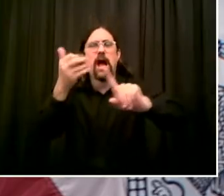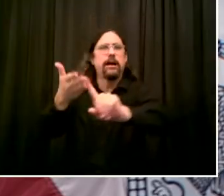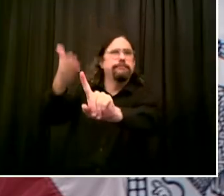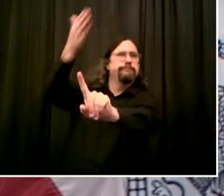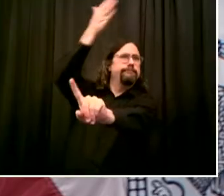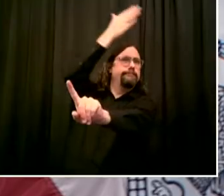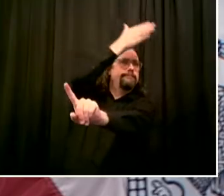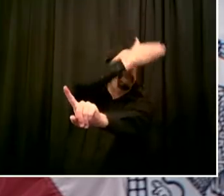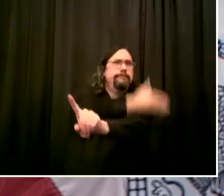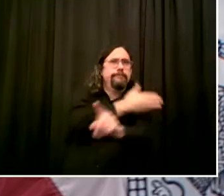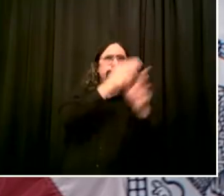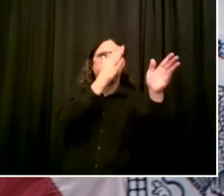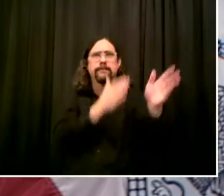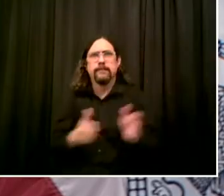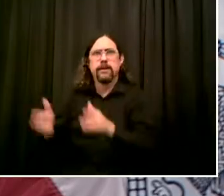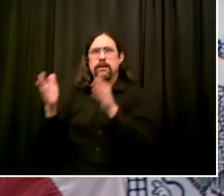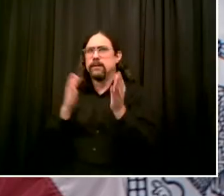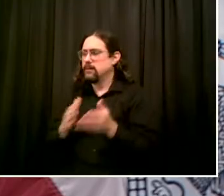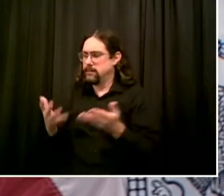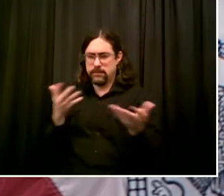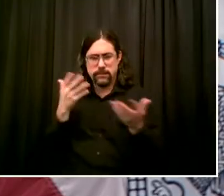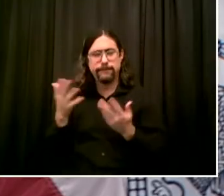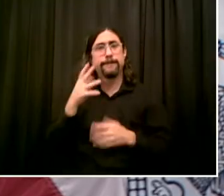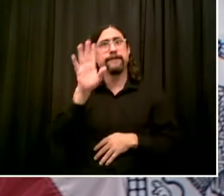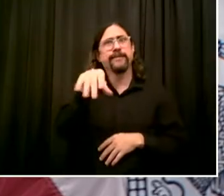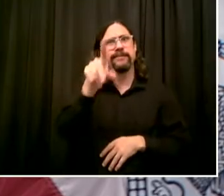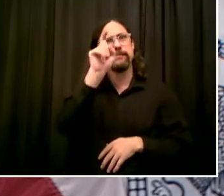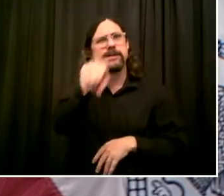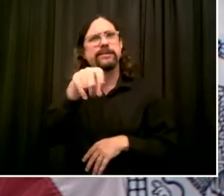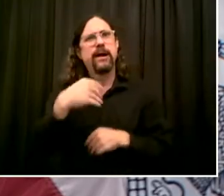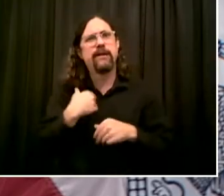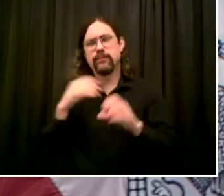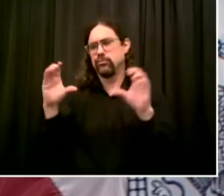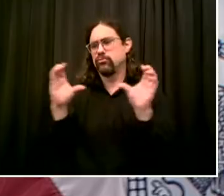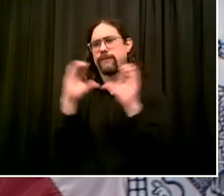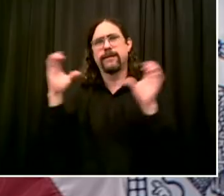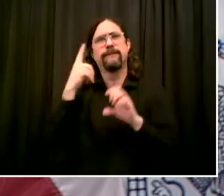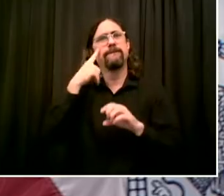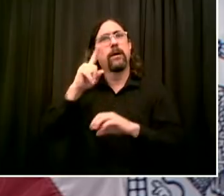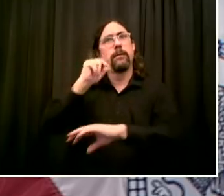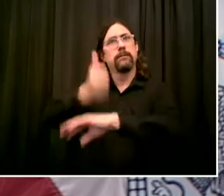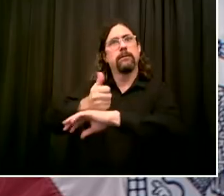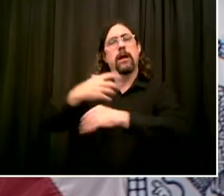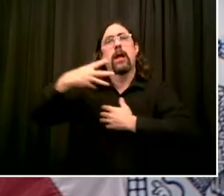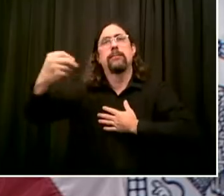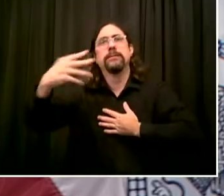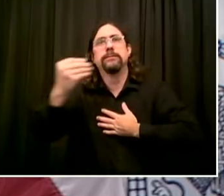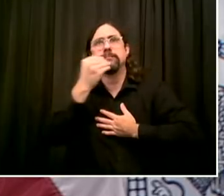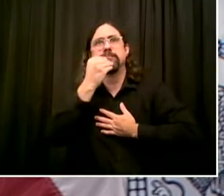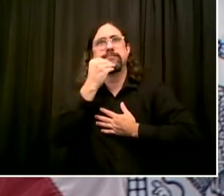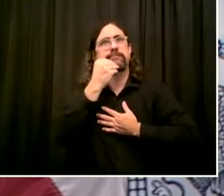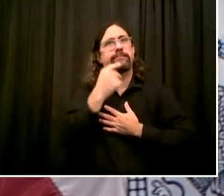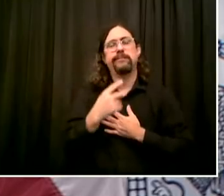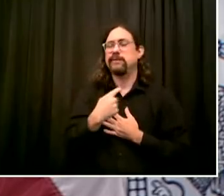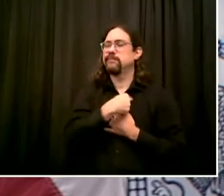GUIDANCE IT WAS DONE WITH A SENSE OF URGENCY . YOU REMEMBER WE DID SOMETHING VERY UNUSUAL . WE LET PEOPLE SE CLFETIRFIED, TOOK LIKE FIVE MINUTES TO DO